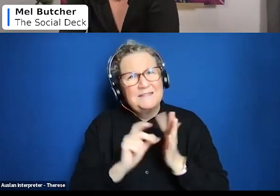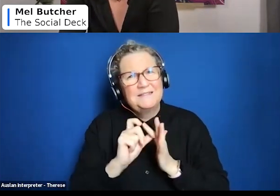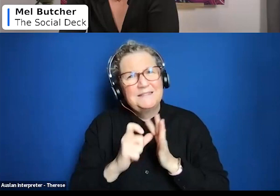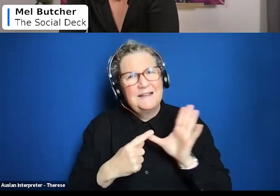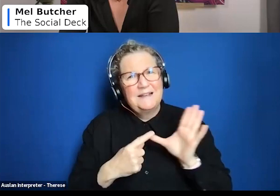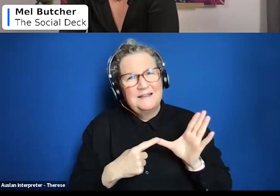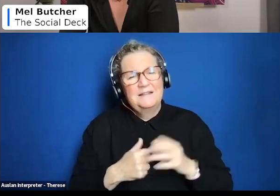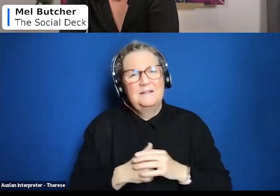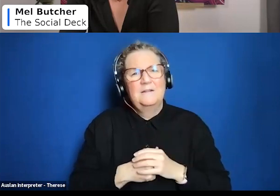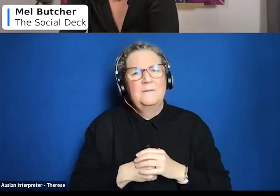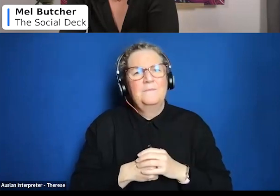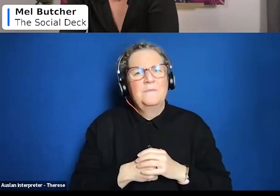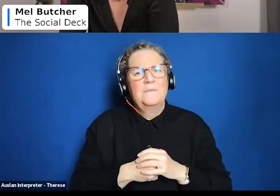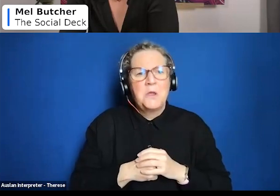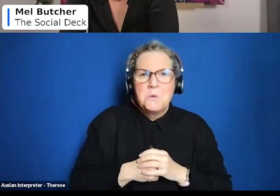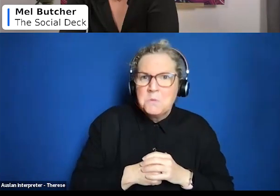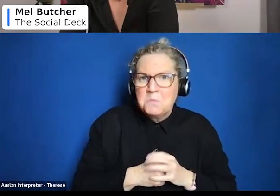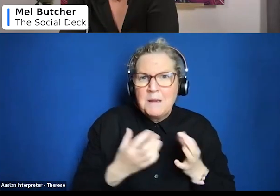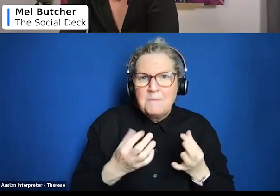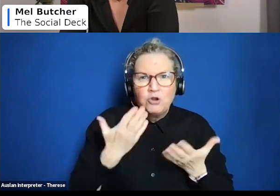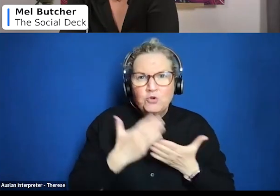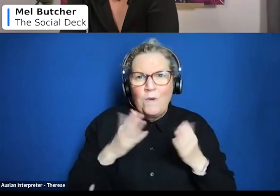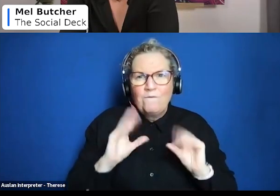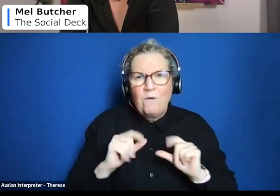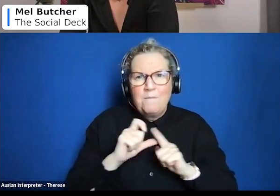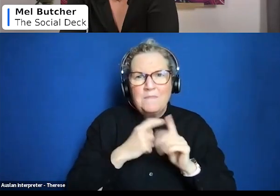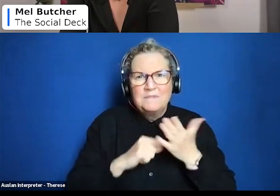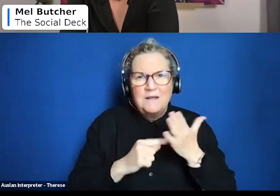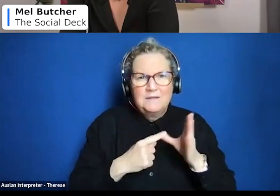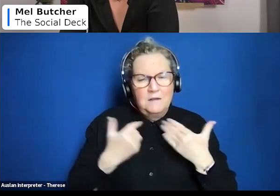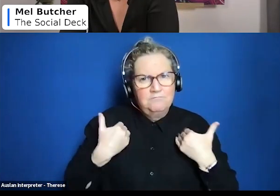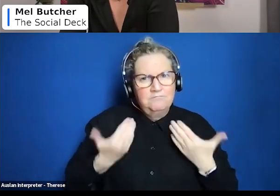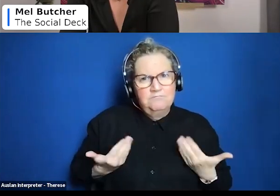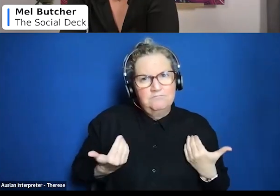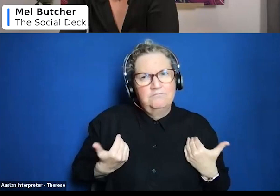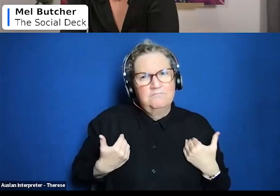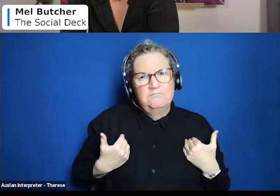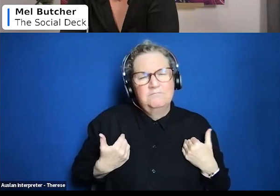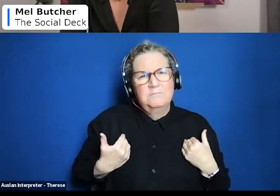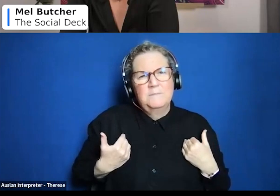I'm not sure where that data is going to come from here and I really can't